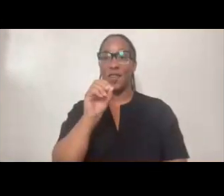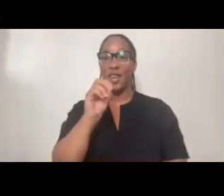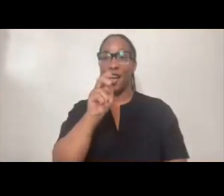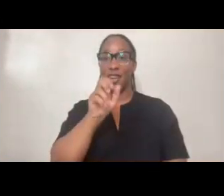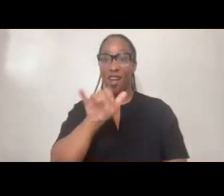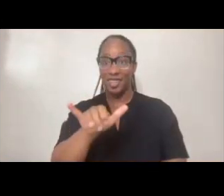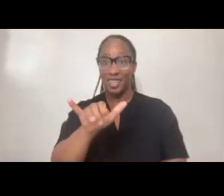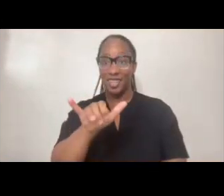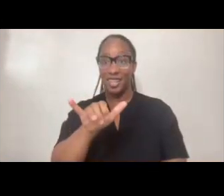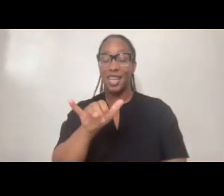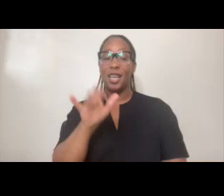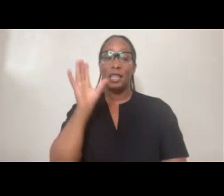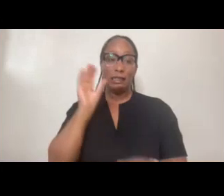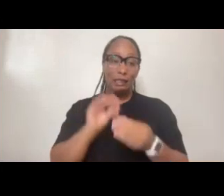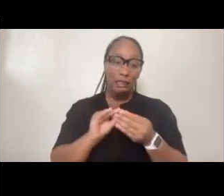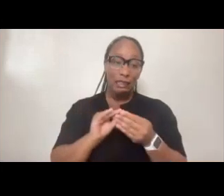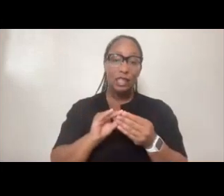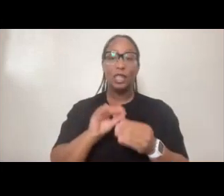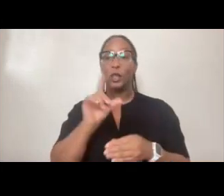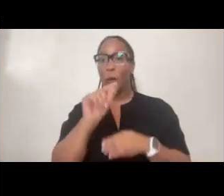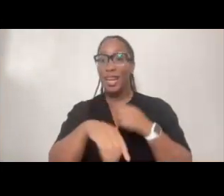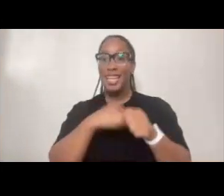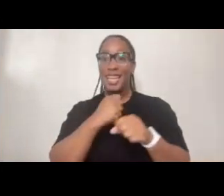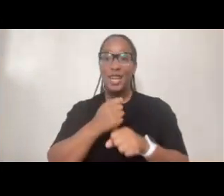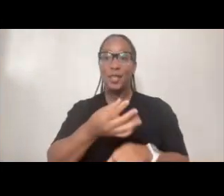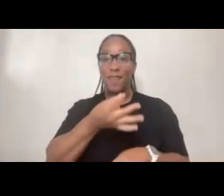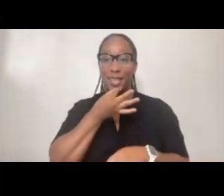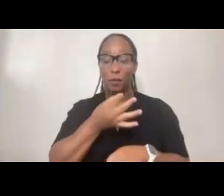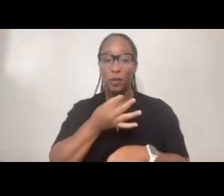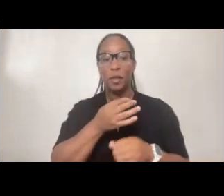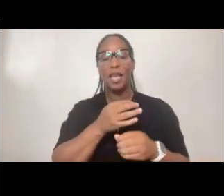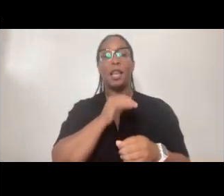nearly two decades of expertise spanning nonprofit leadership.